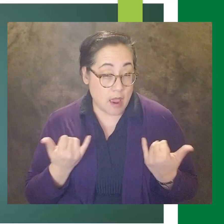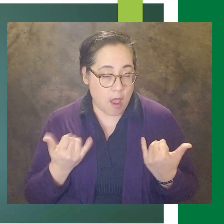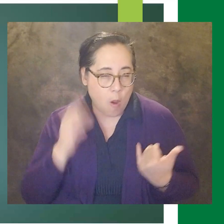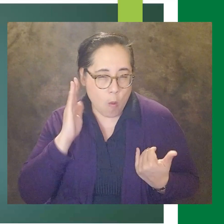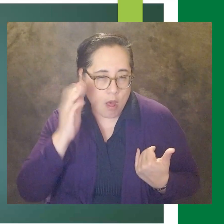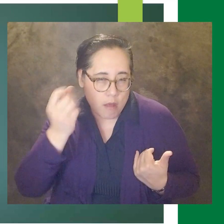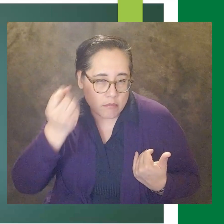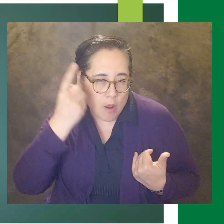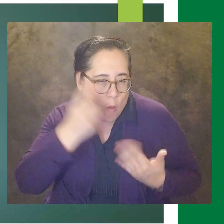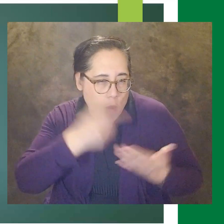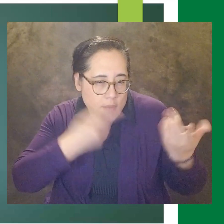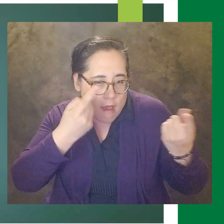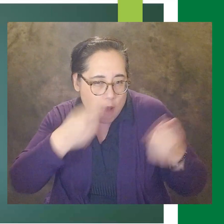happening cognitively.